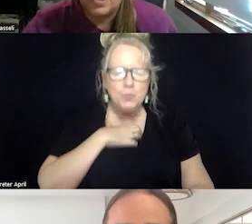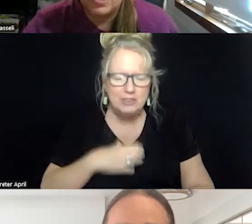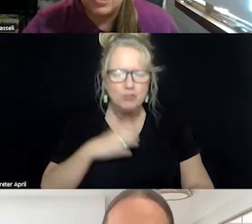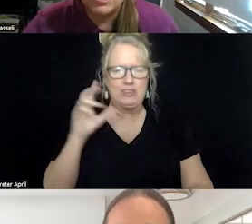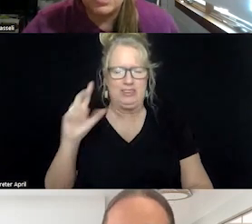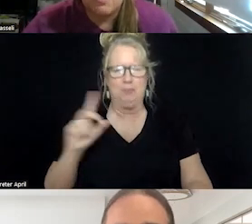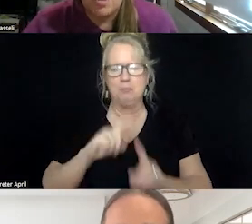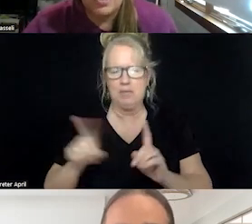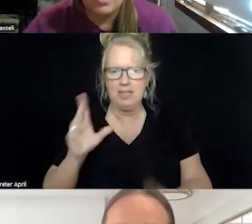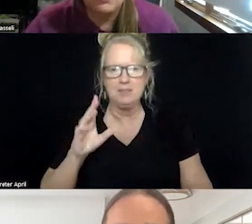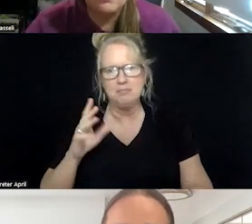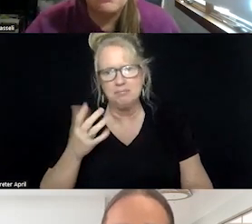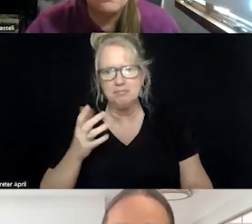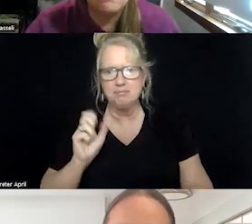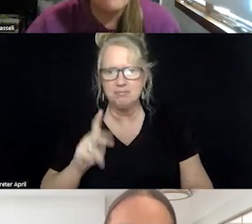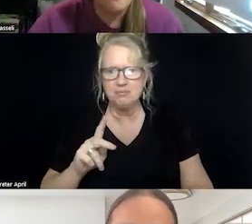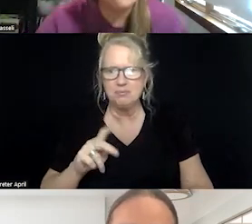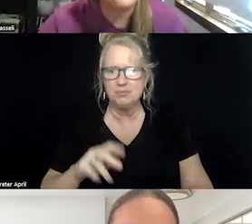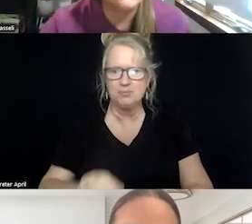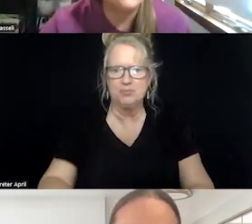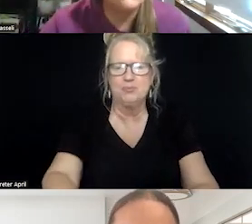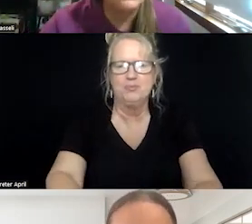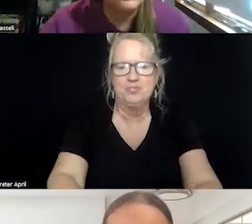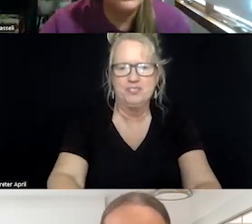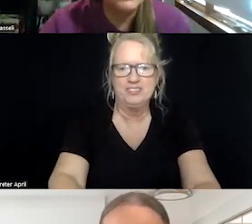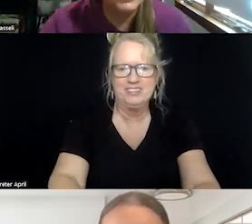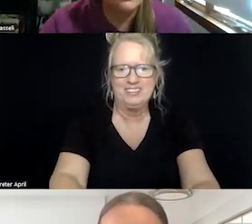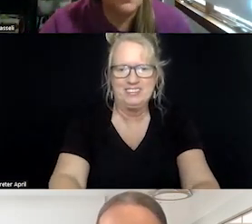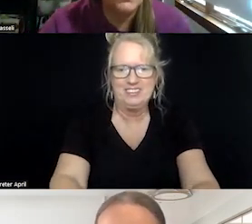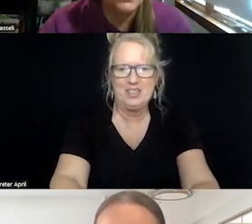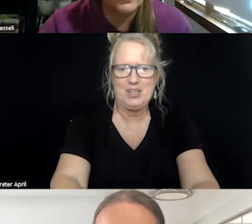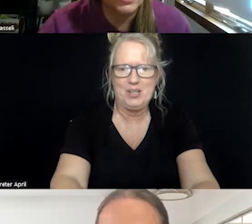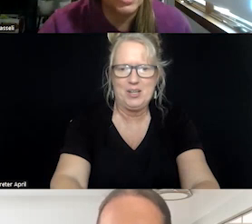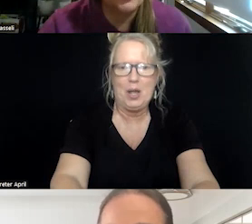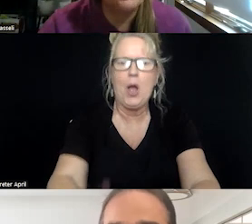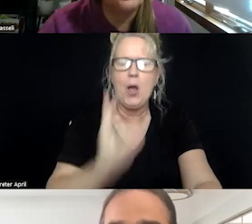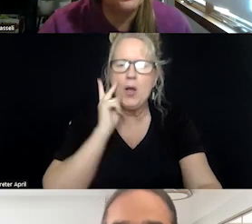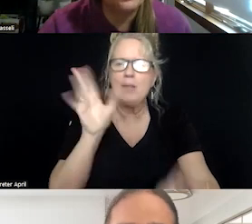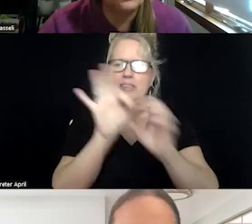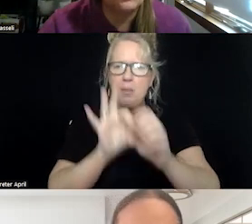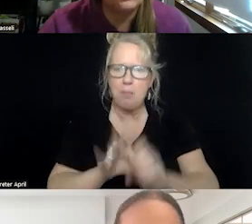I'M SEEING A POLL SCREEN HERE.